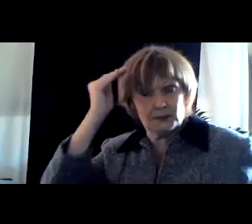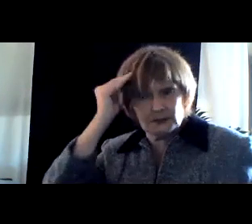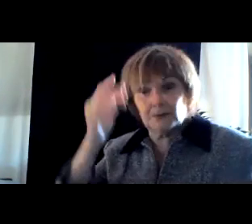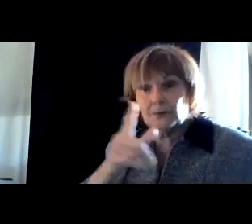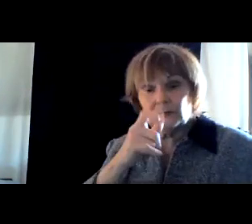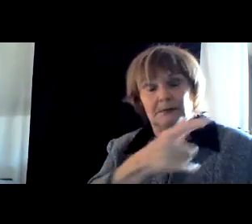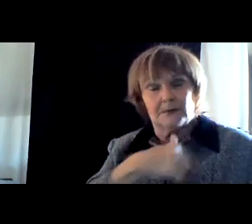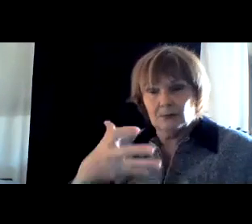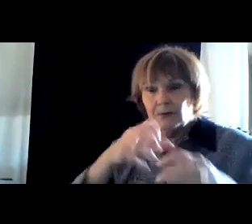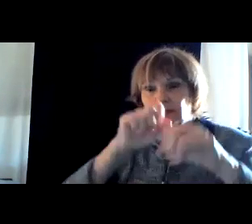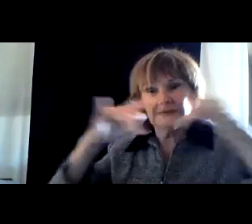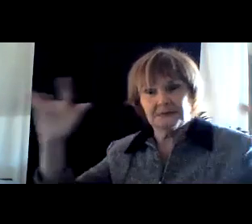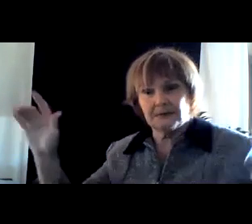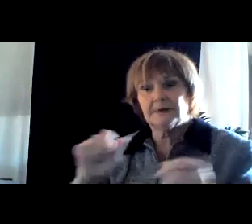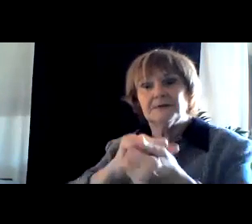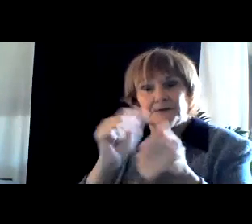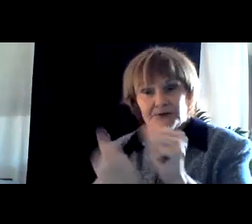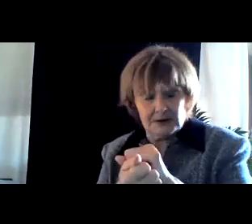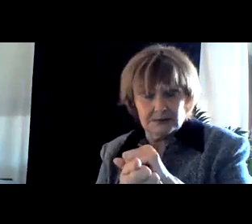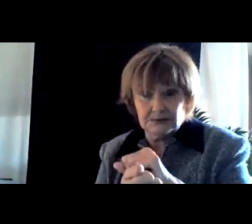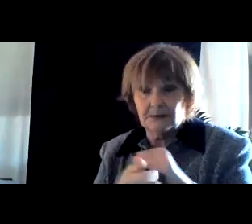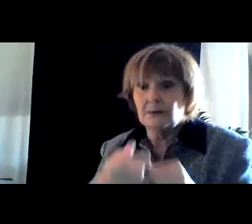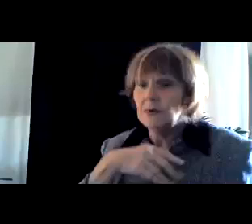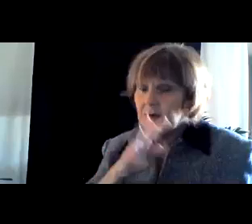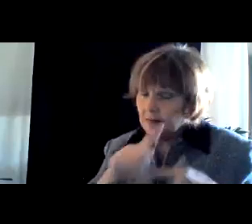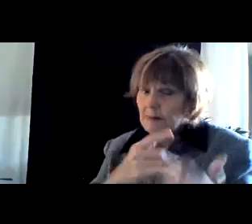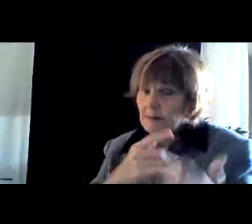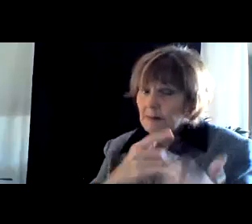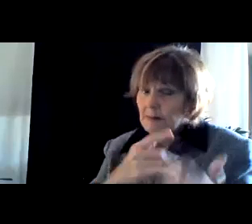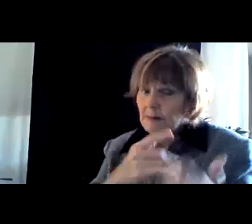And we talked about some of those systemic changes today. We wanna monitor commercial investments